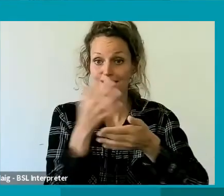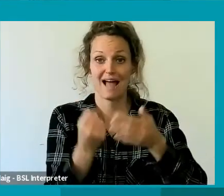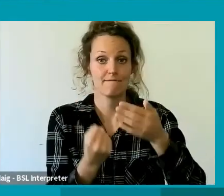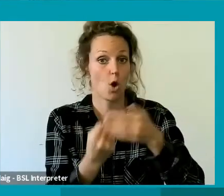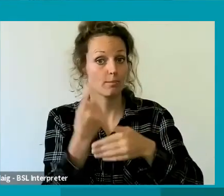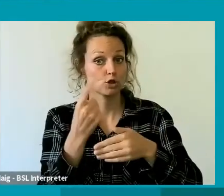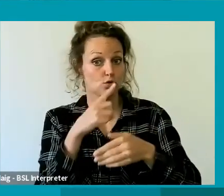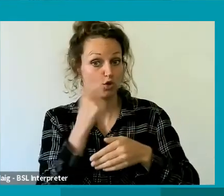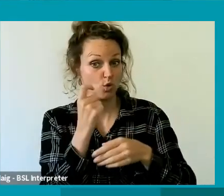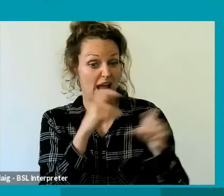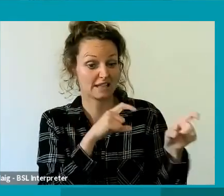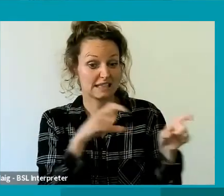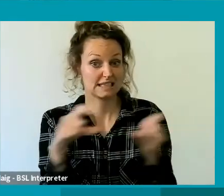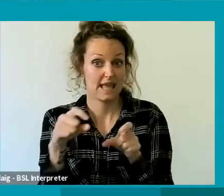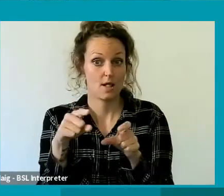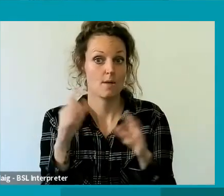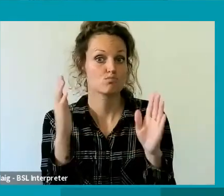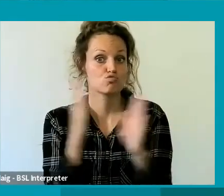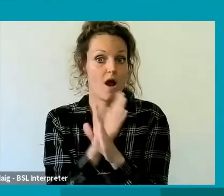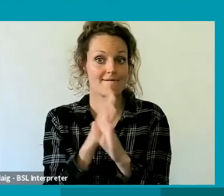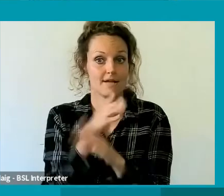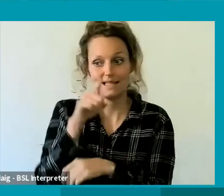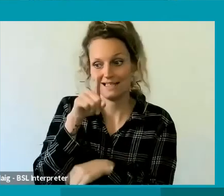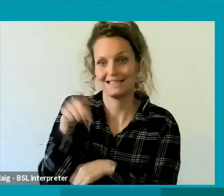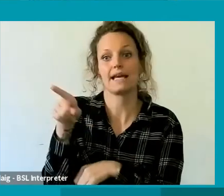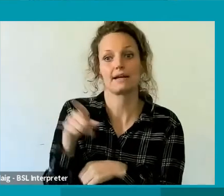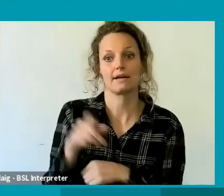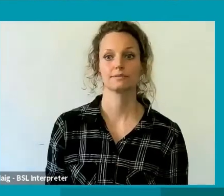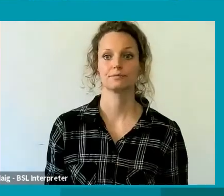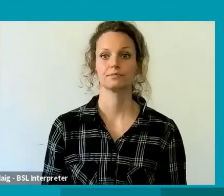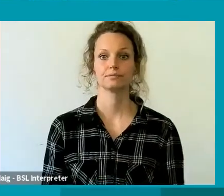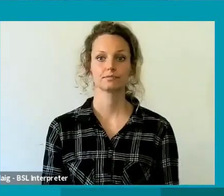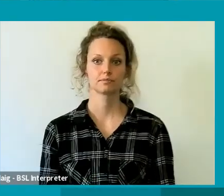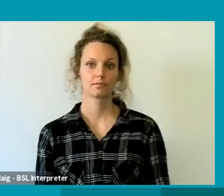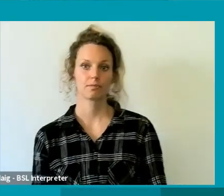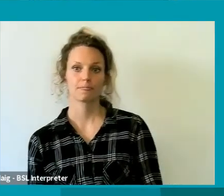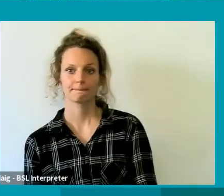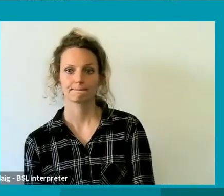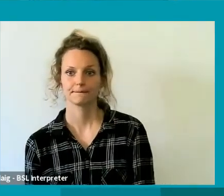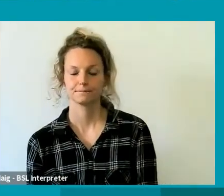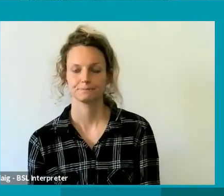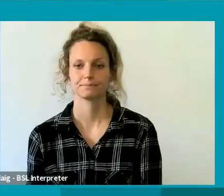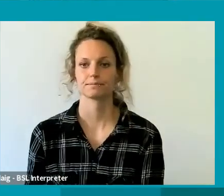do so privately by taking that box. What that means?